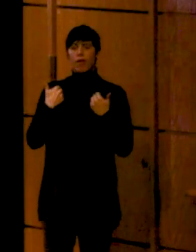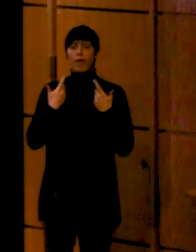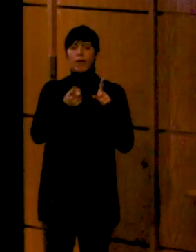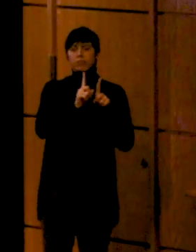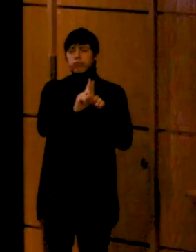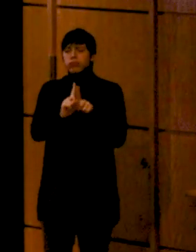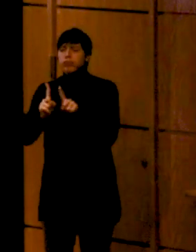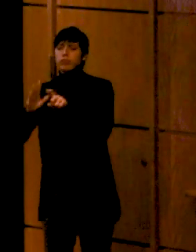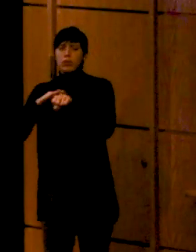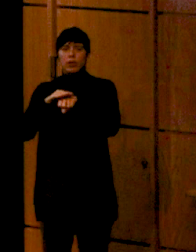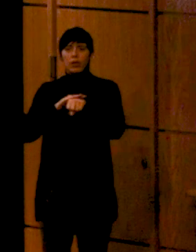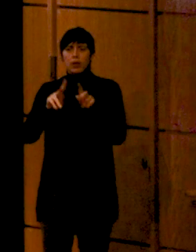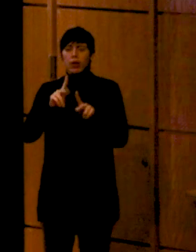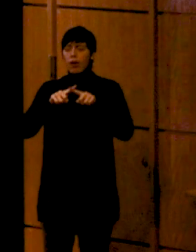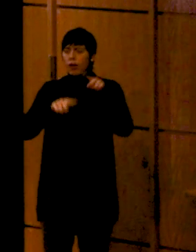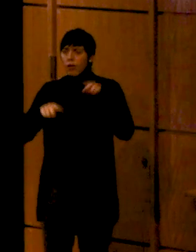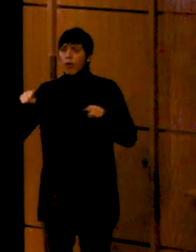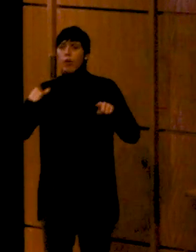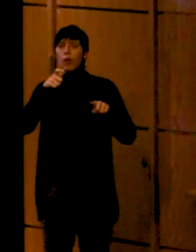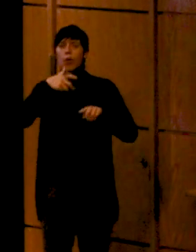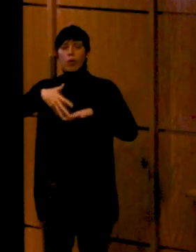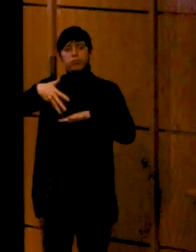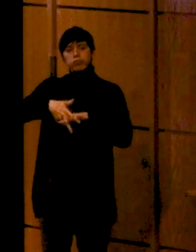who continue to live and work here.